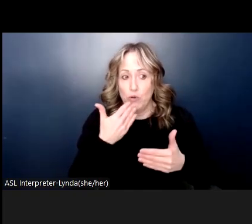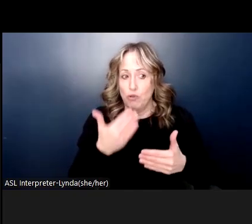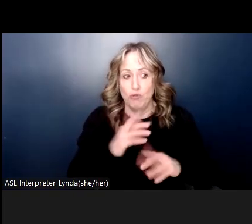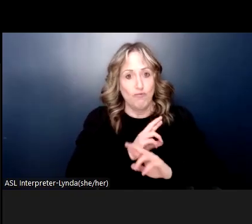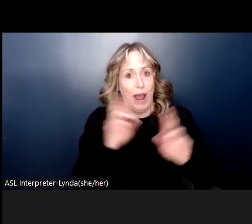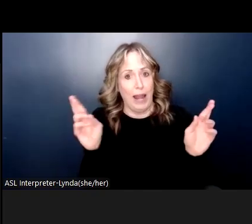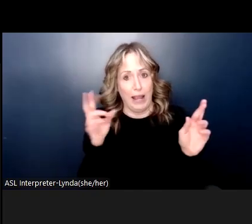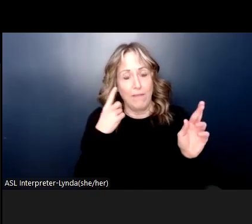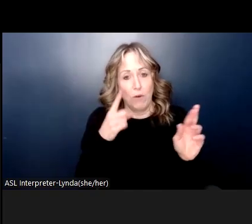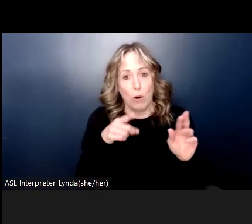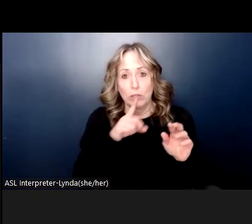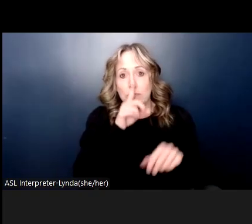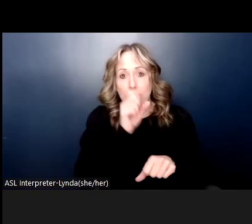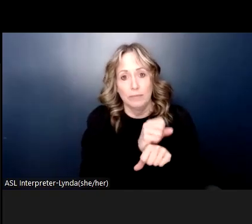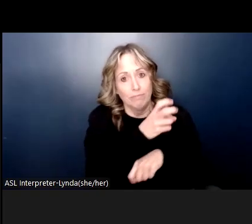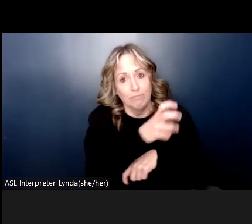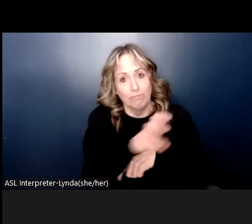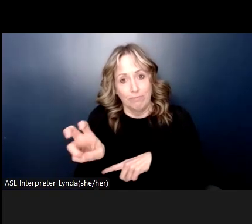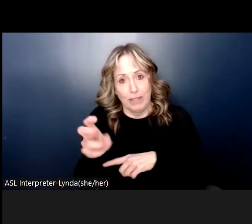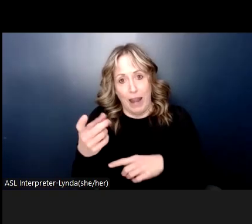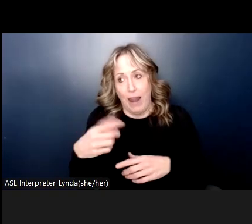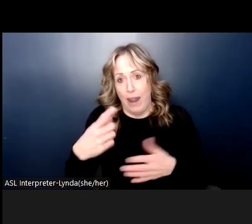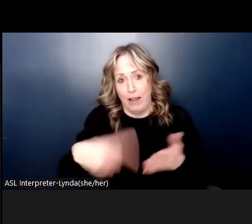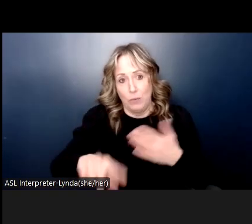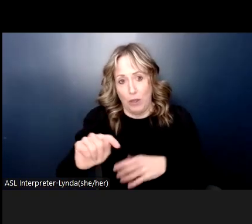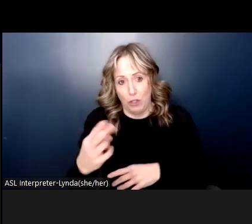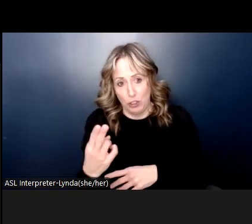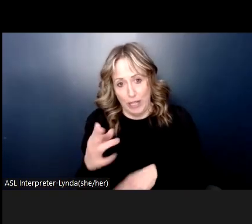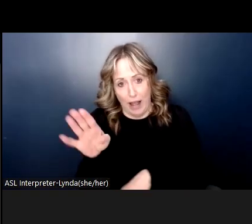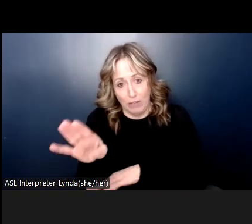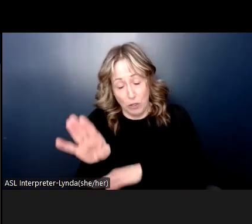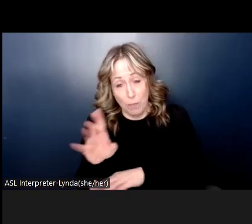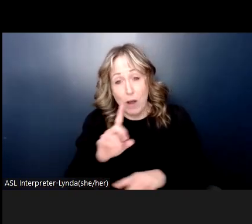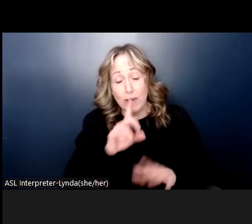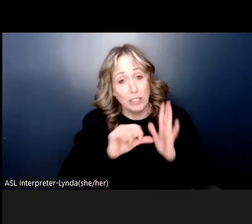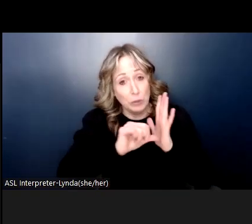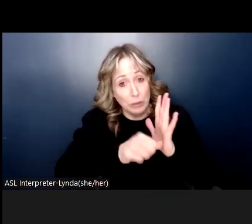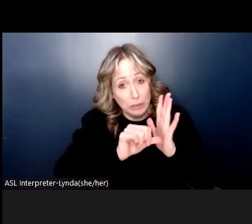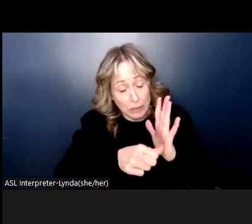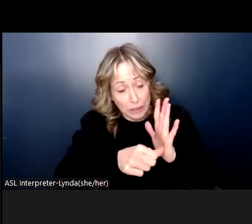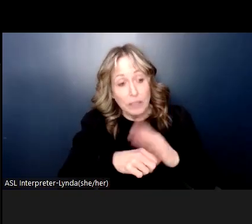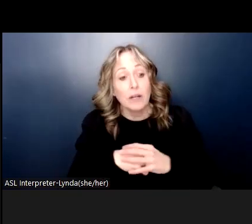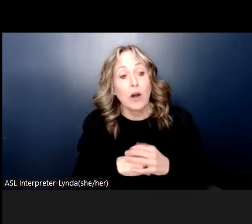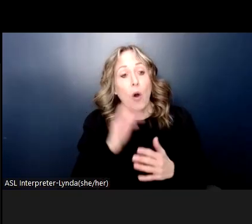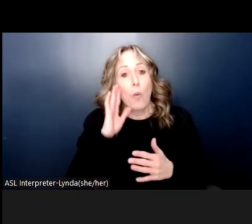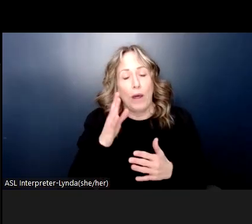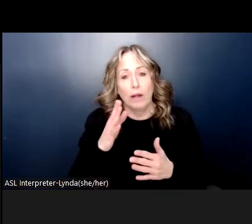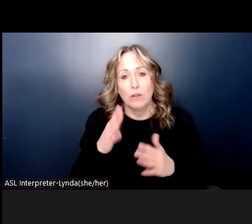the cut over next Thursday afternoon. But to highlight it once again, we will be running payroll on Tuesday.